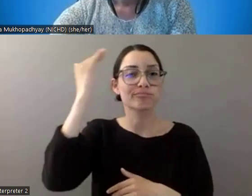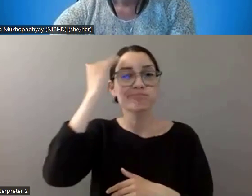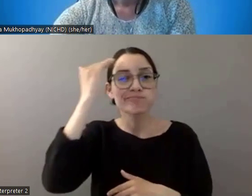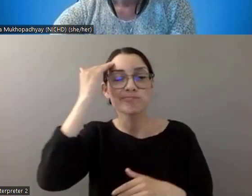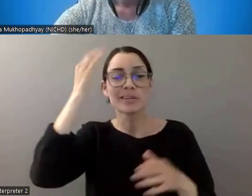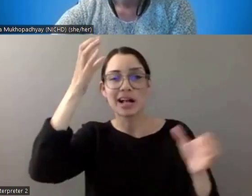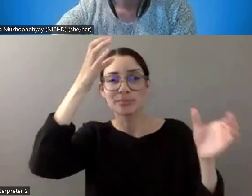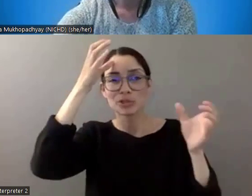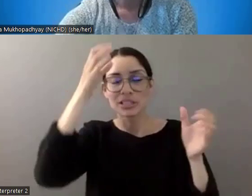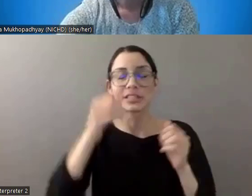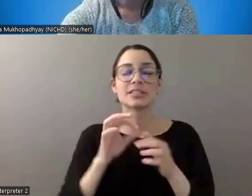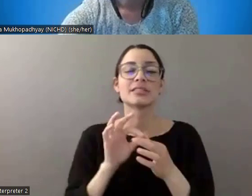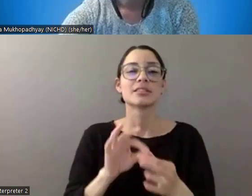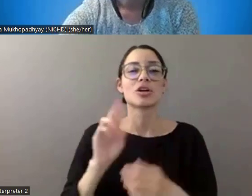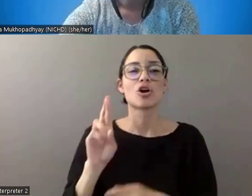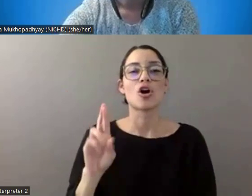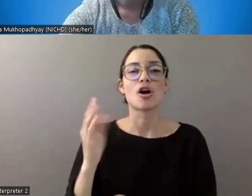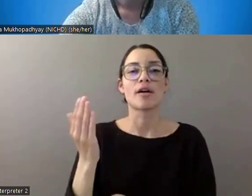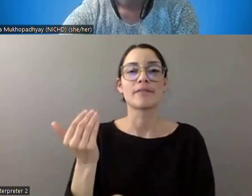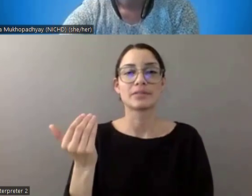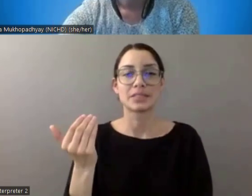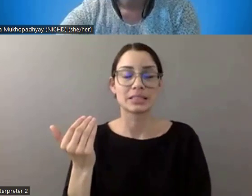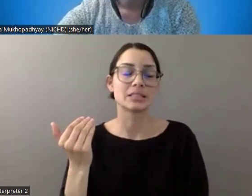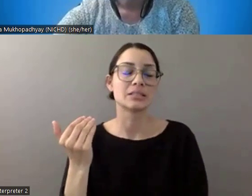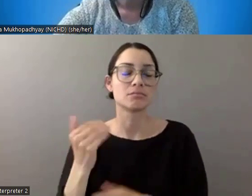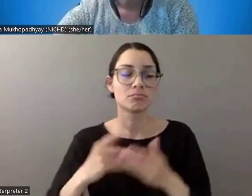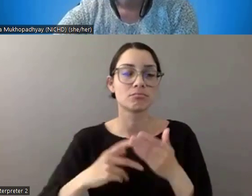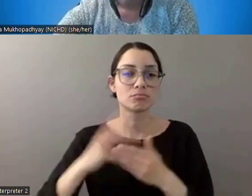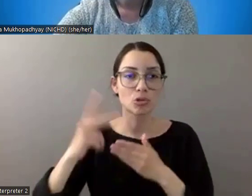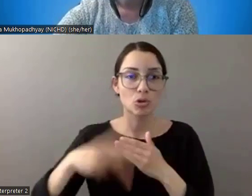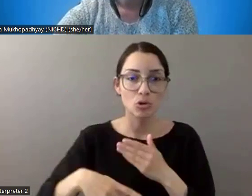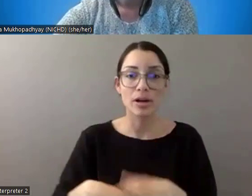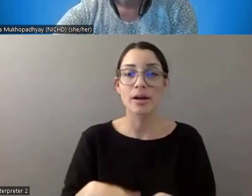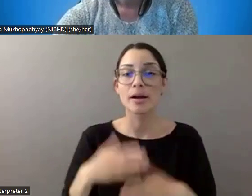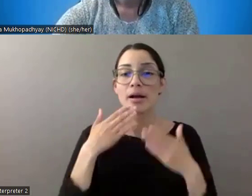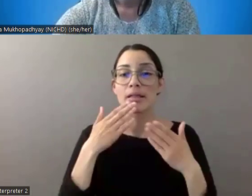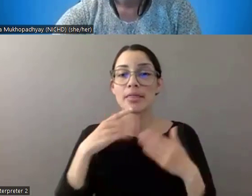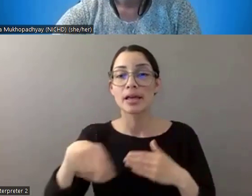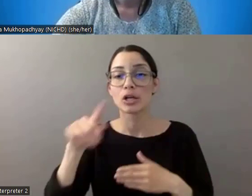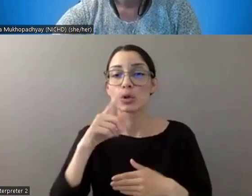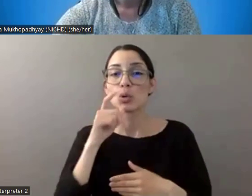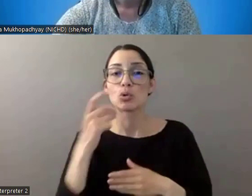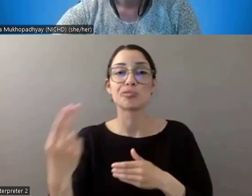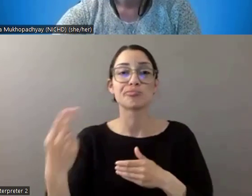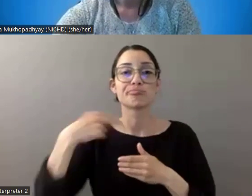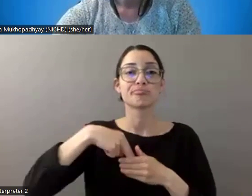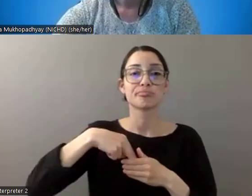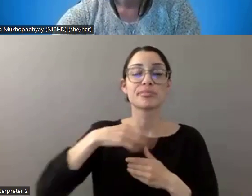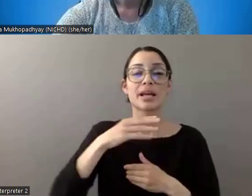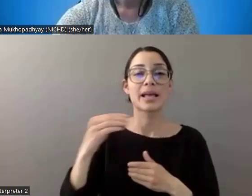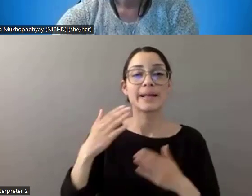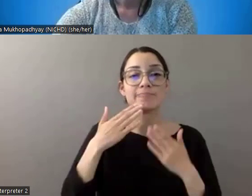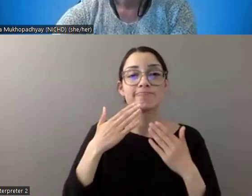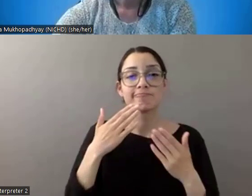and their guidance to our attendees on the application process. And a big thank you also to all of you